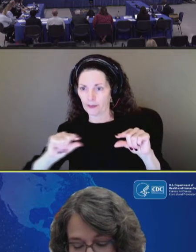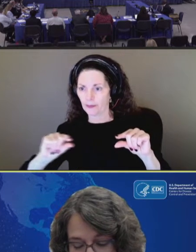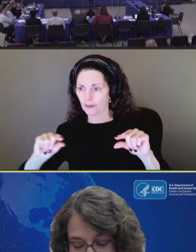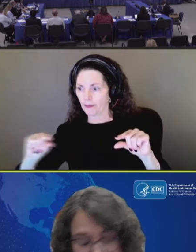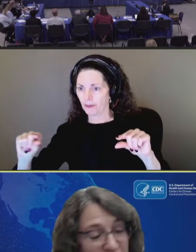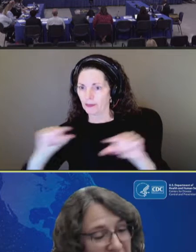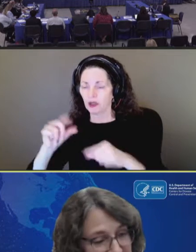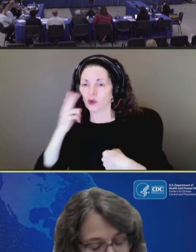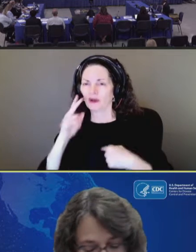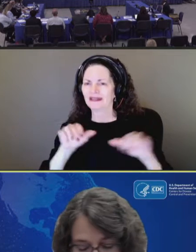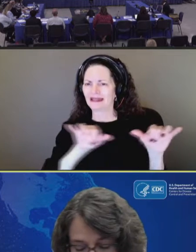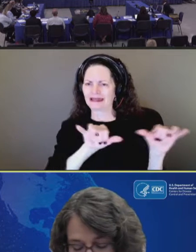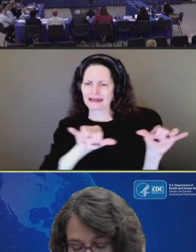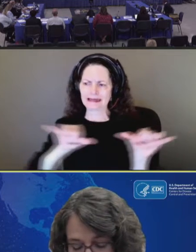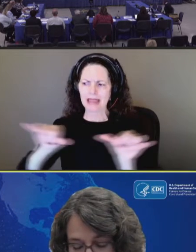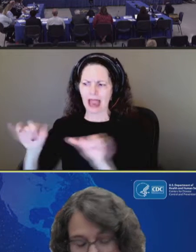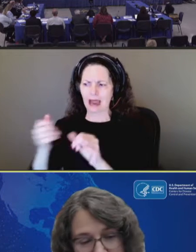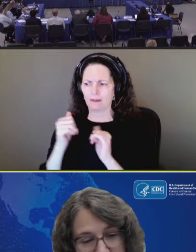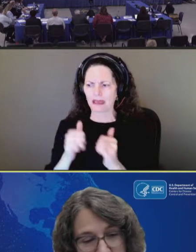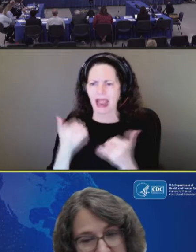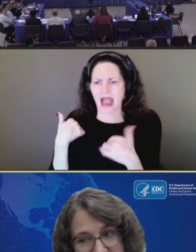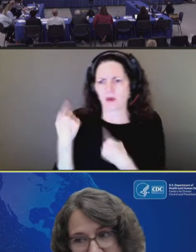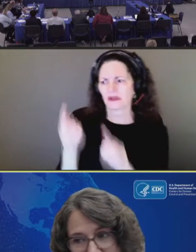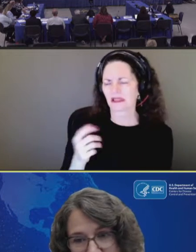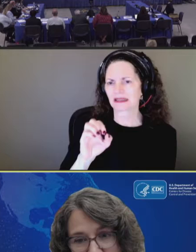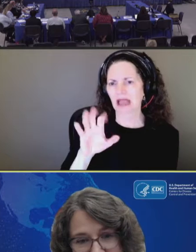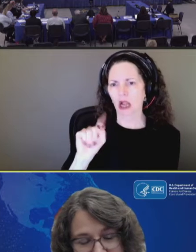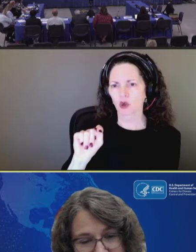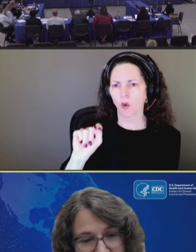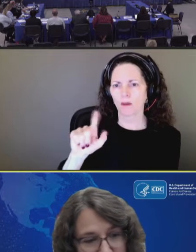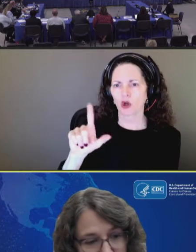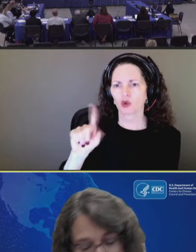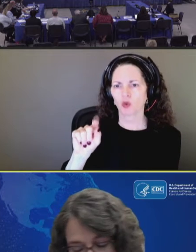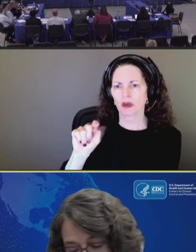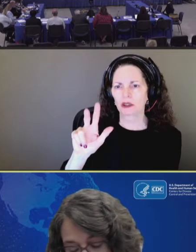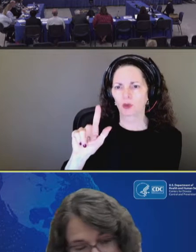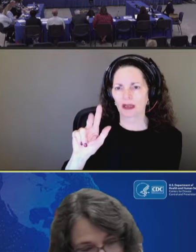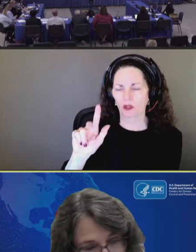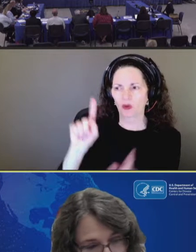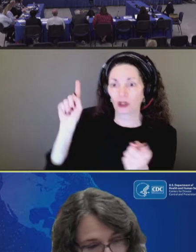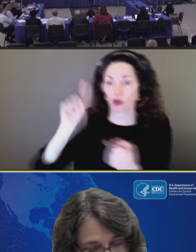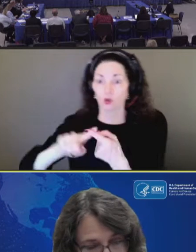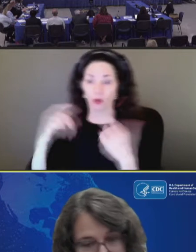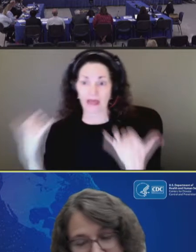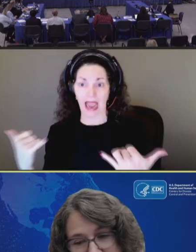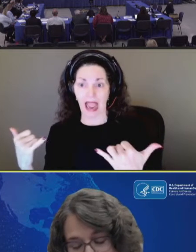remained fairly steady over that time, meaning that mpox is a low level but persistent problem.